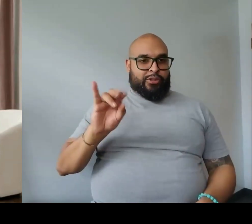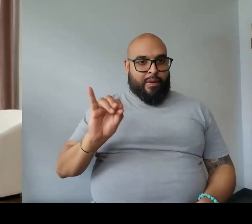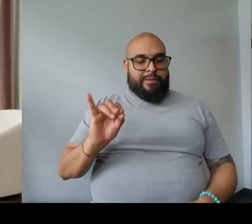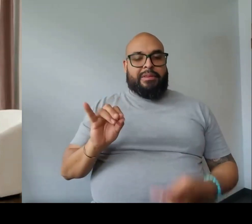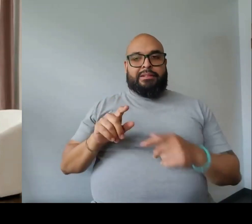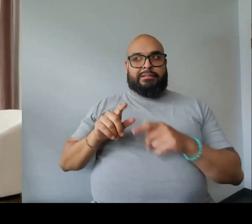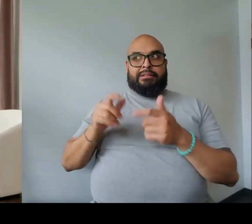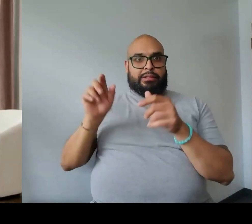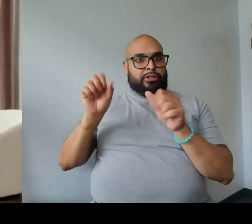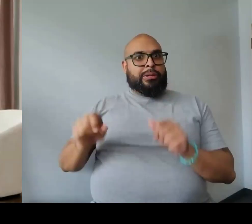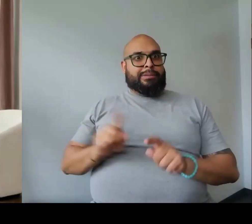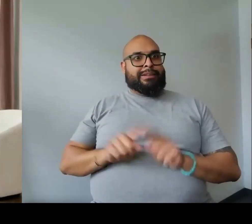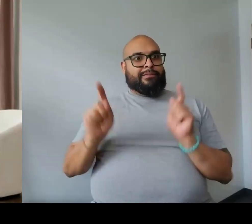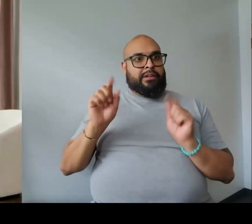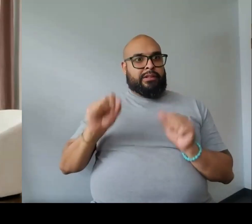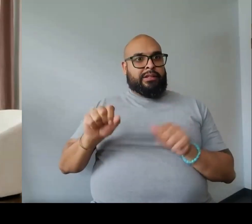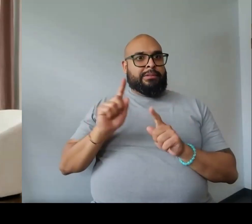And that does remind me to say, you know,